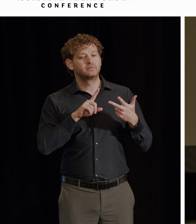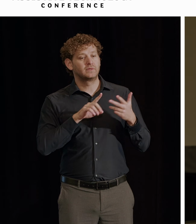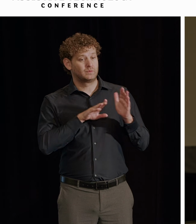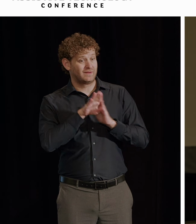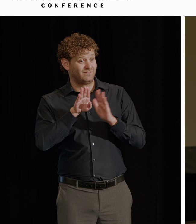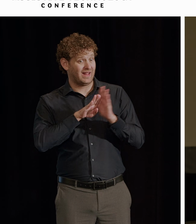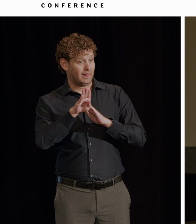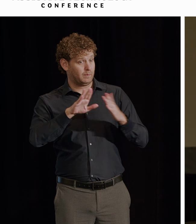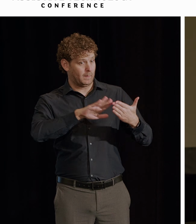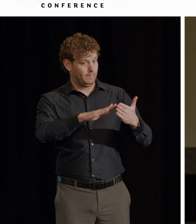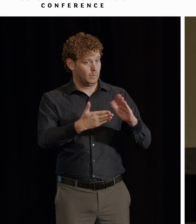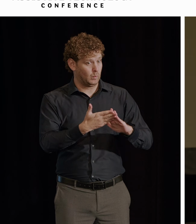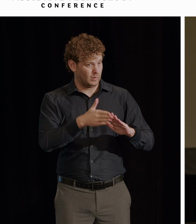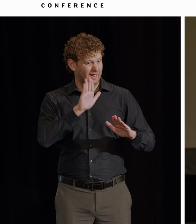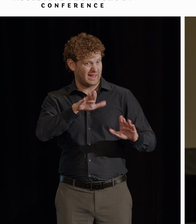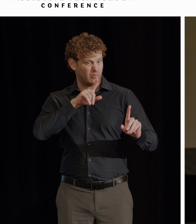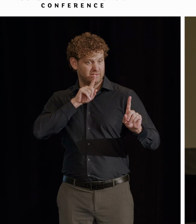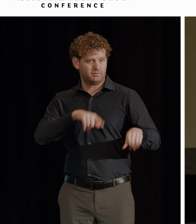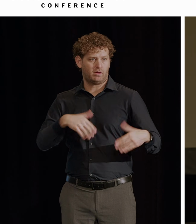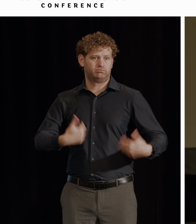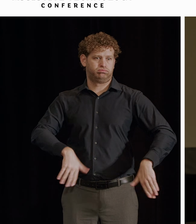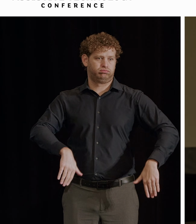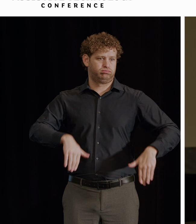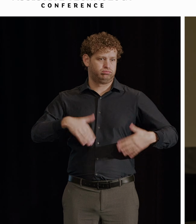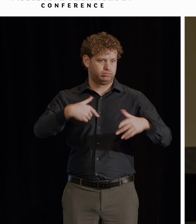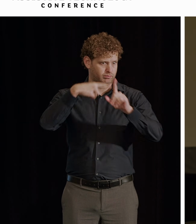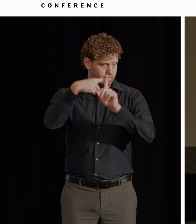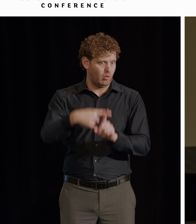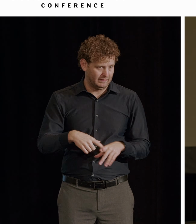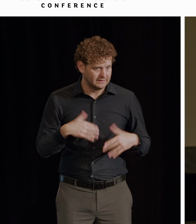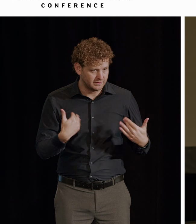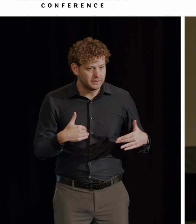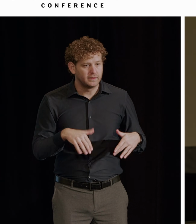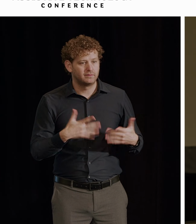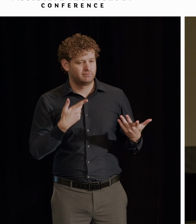We never expected the level of outreach that we've seen. And